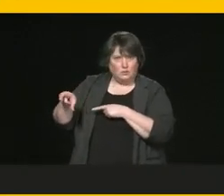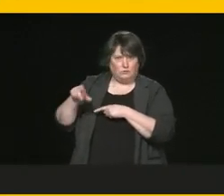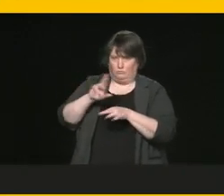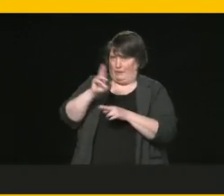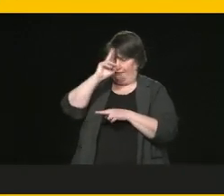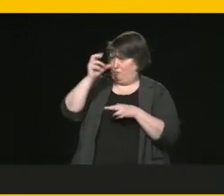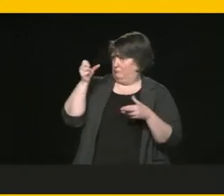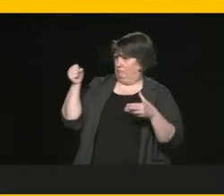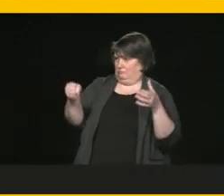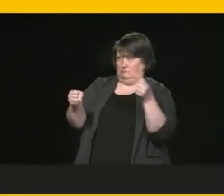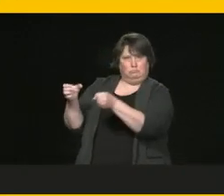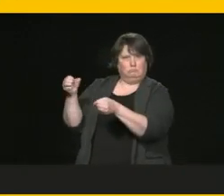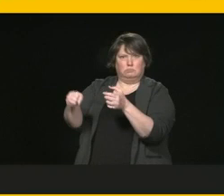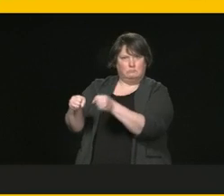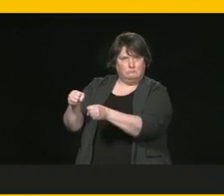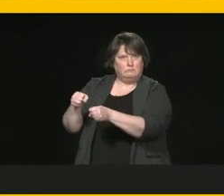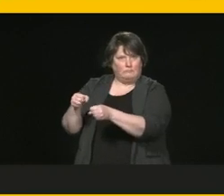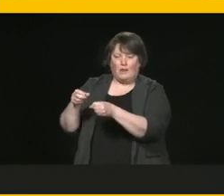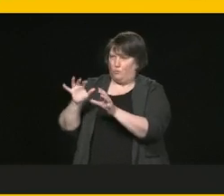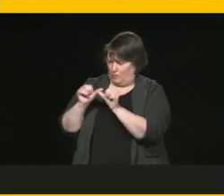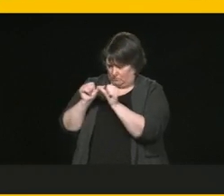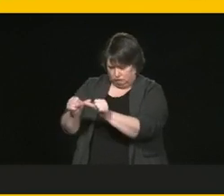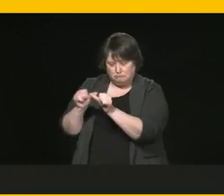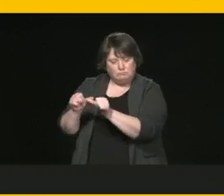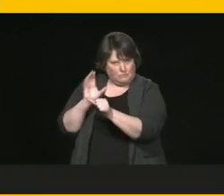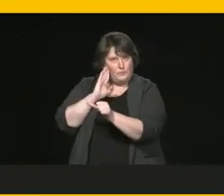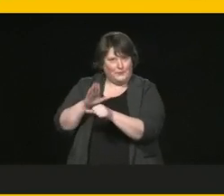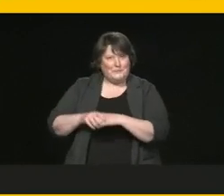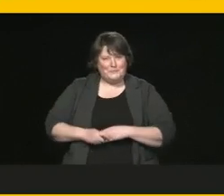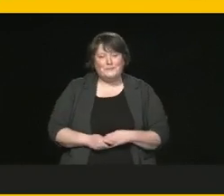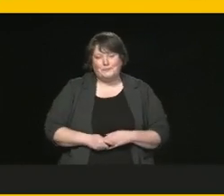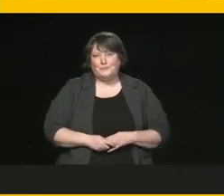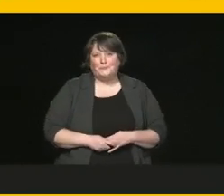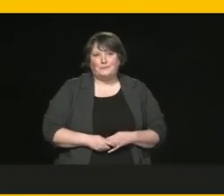WITH QUEBEC ON THEIR REQUESTS FOR MORE RESOURCES AND WE WILL